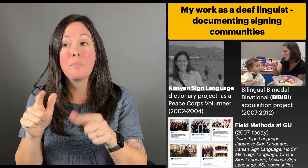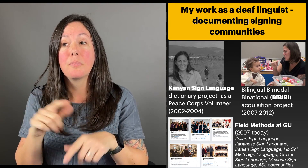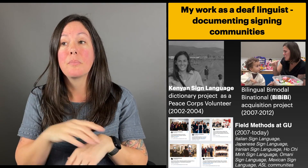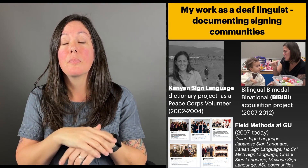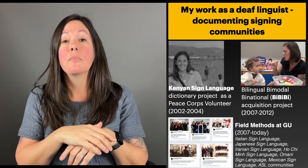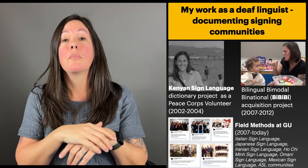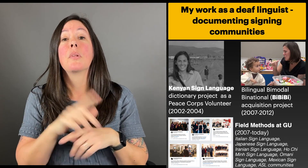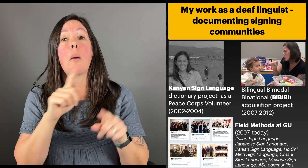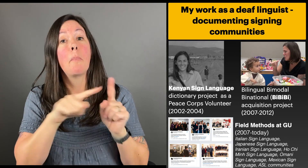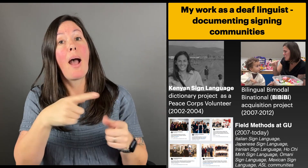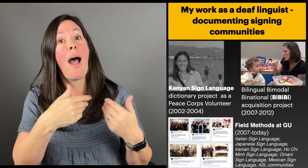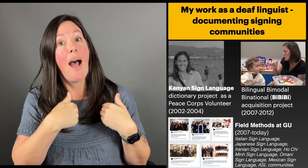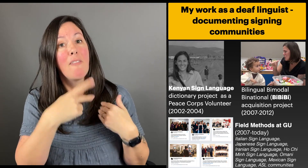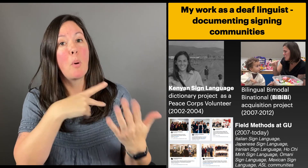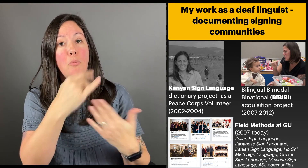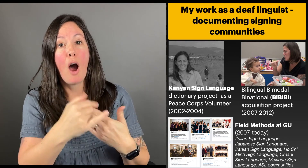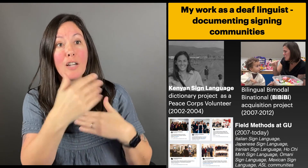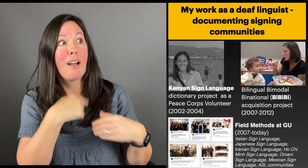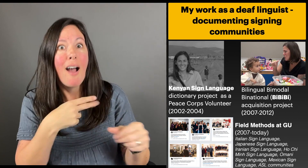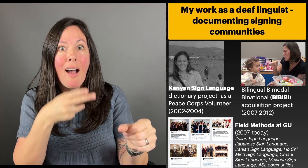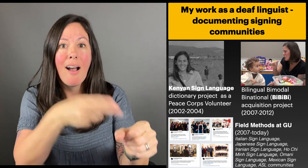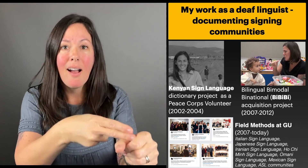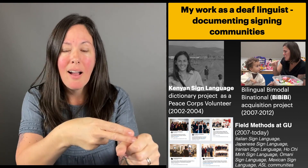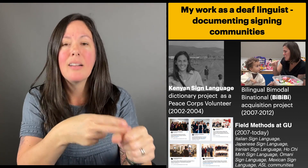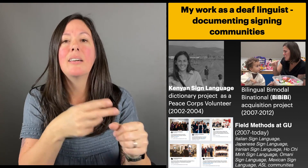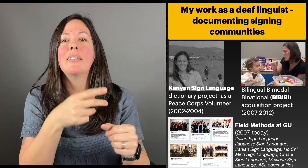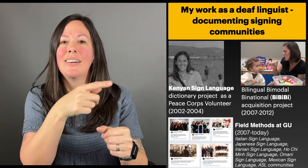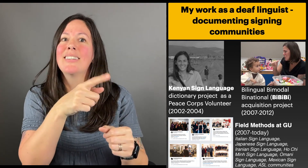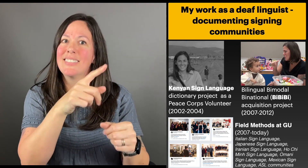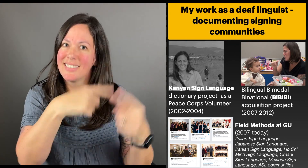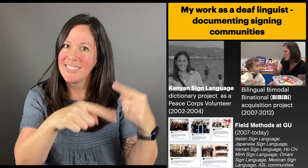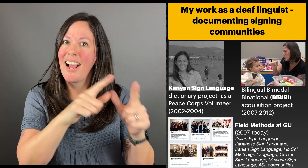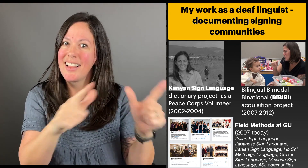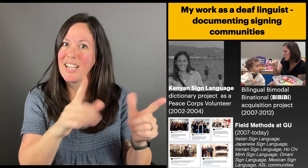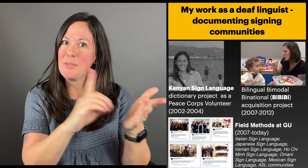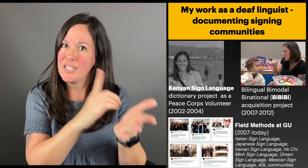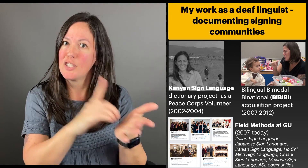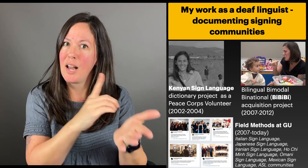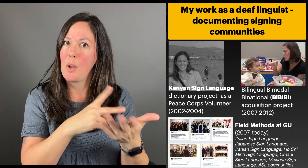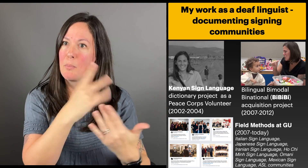Corps volunteer I worked in a de school and worked on a DI dictionary project as